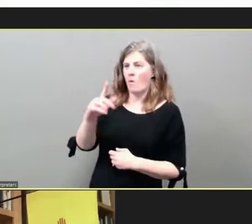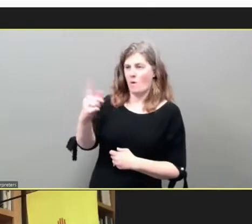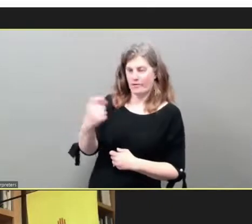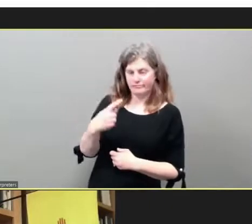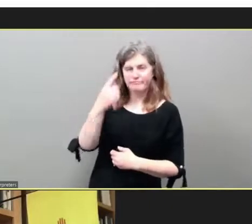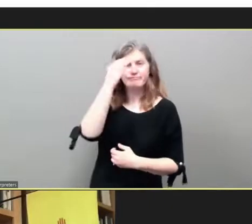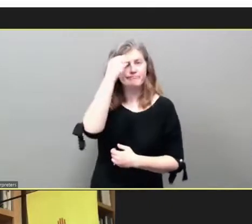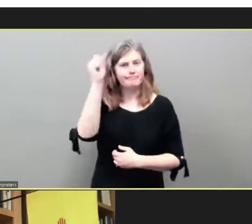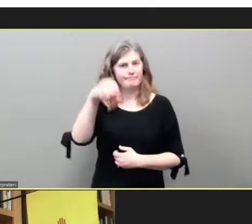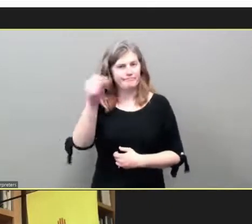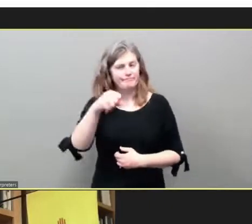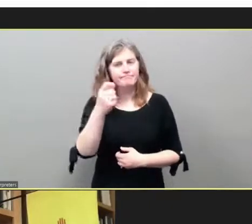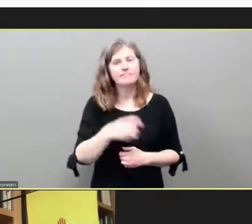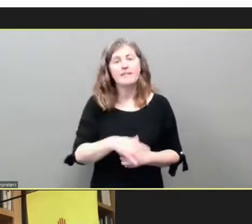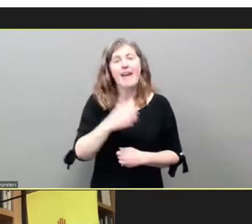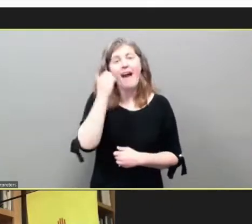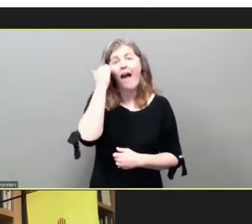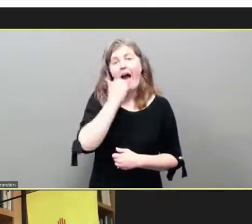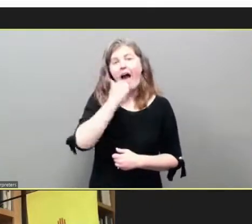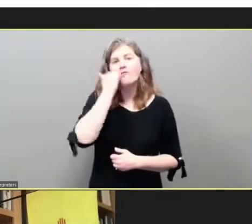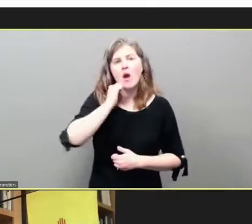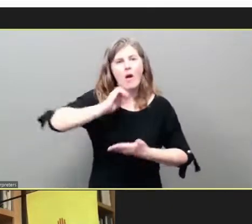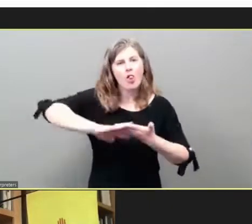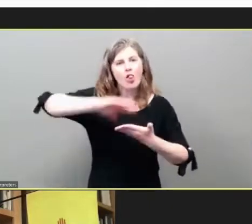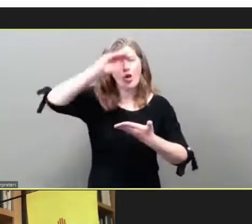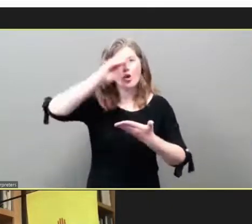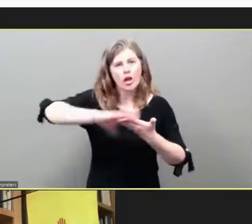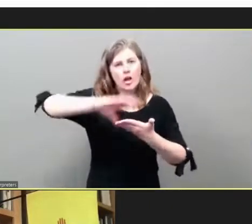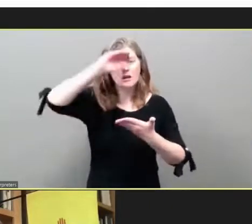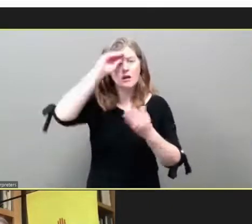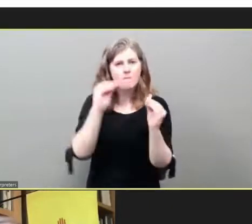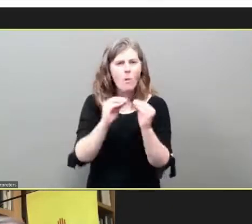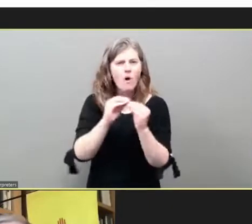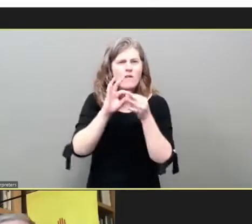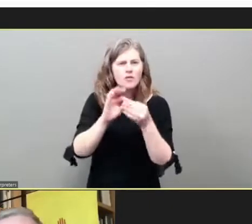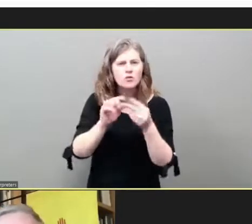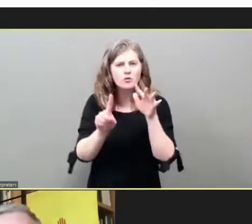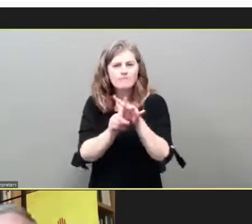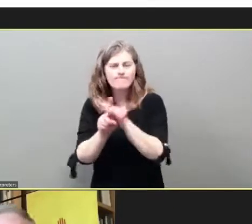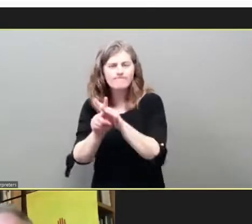that each day we're learning more and more about the variants the percentage